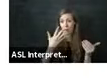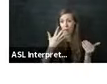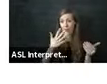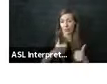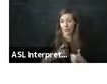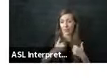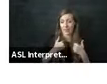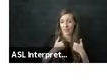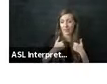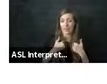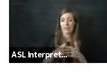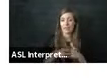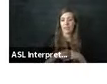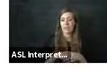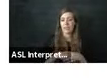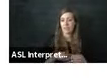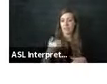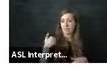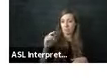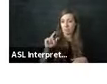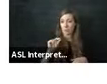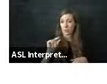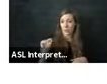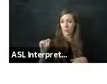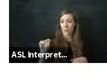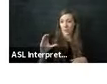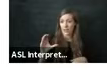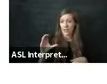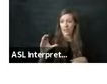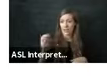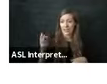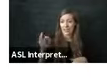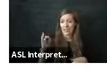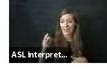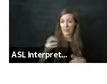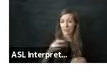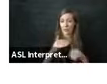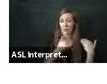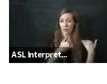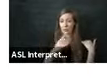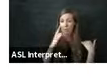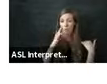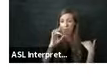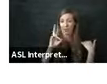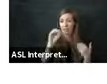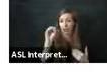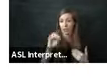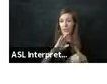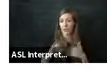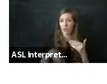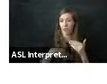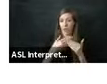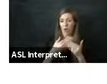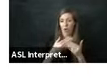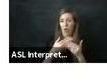and in 2020, Copen 19 was responsible for 7% of all premature life lost